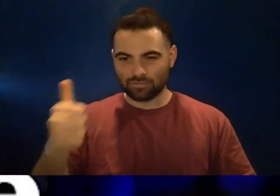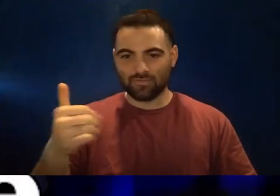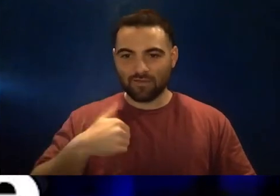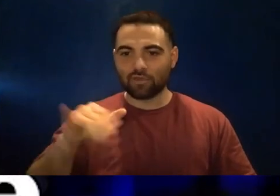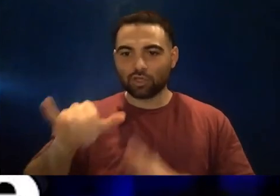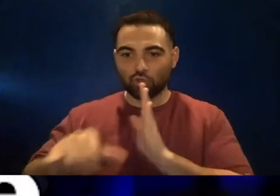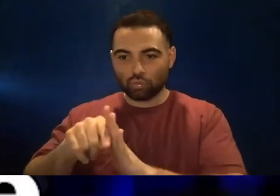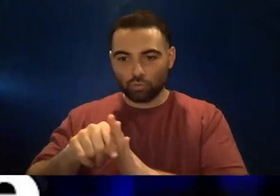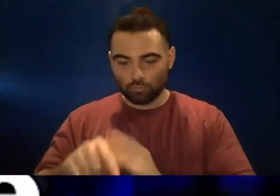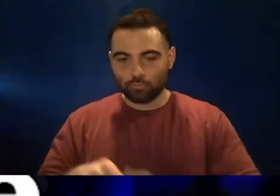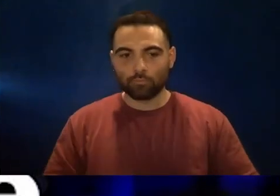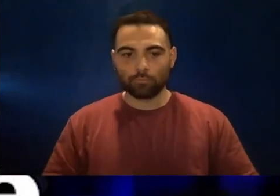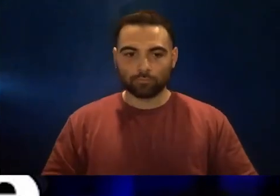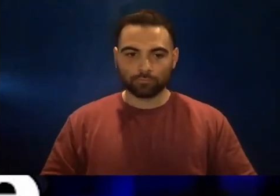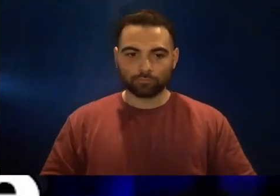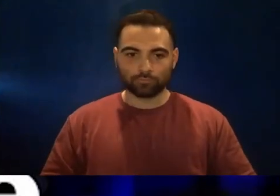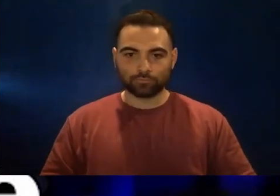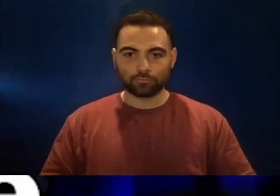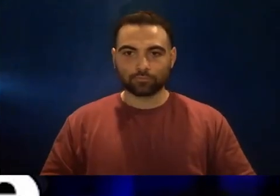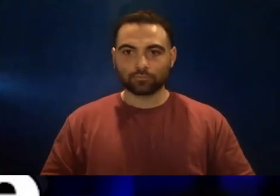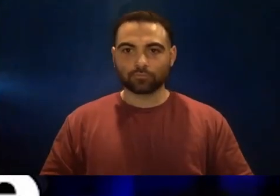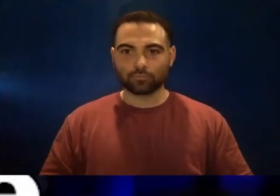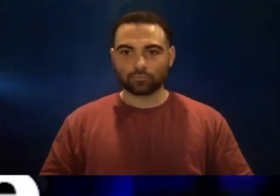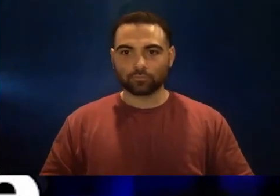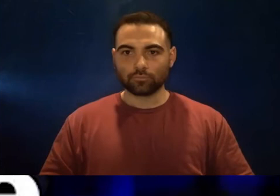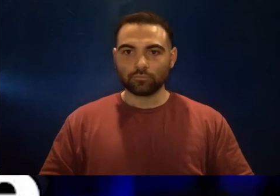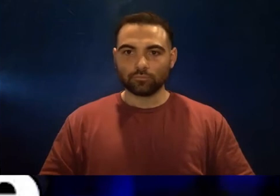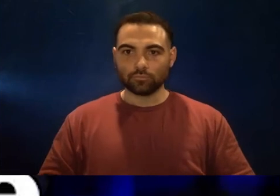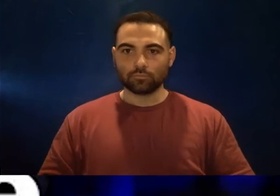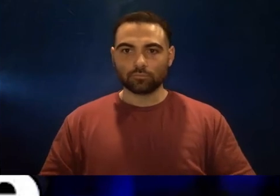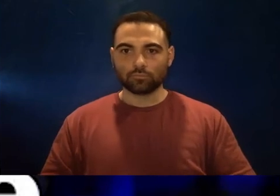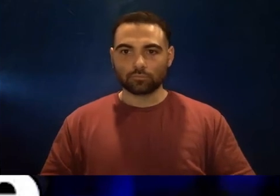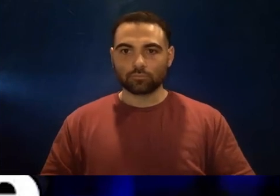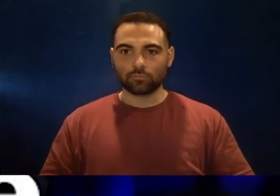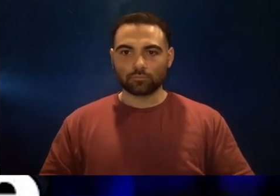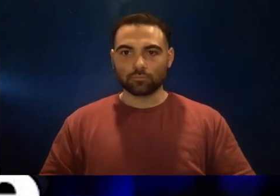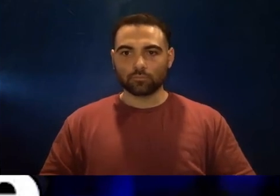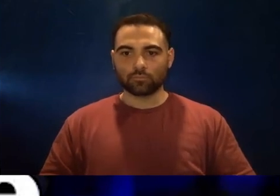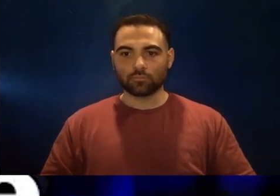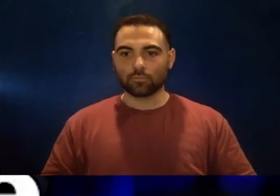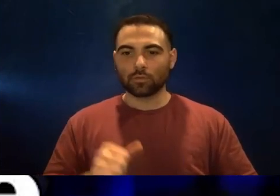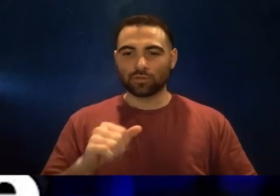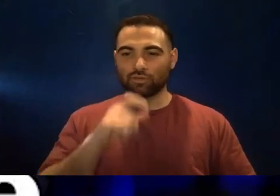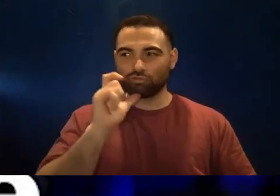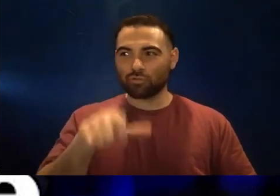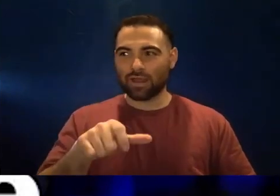and various advocates have done it in that way too. So you don't have to